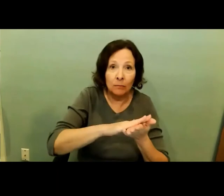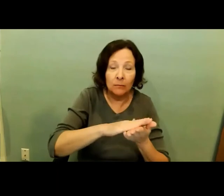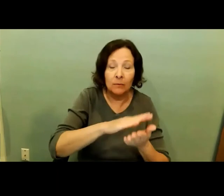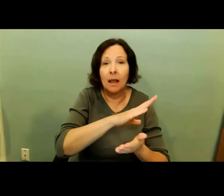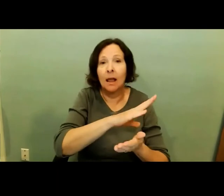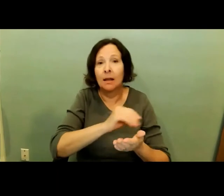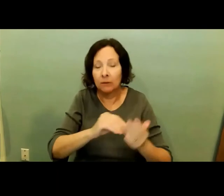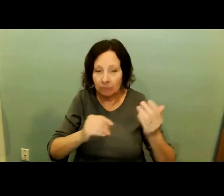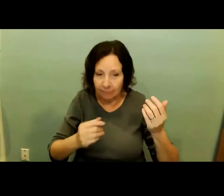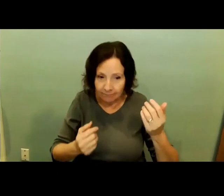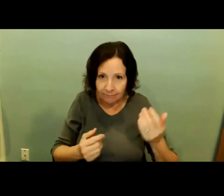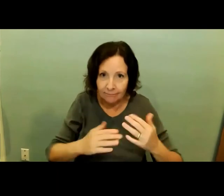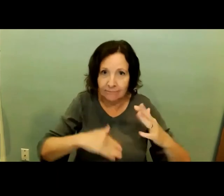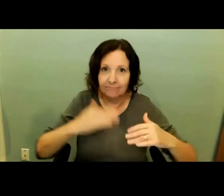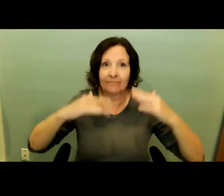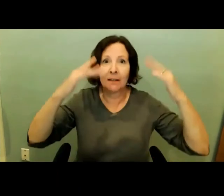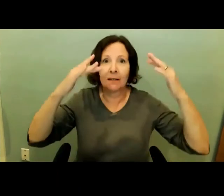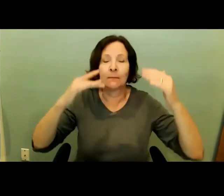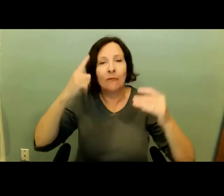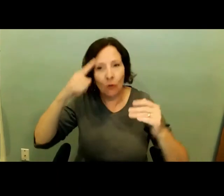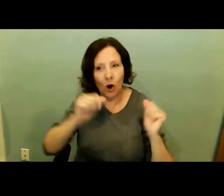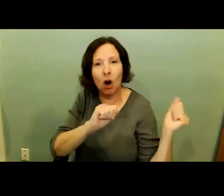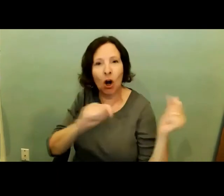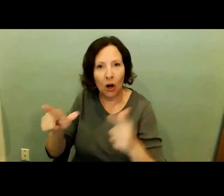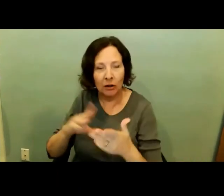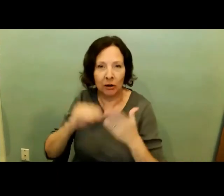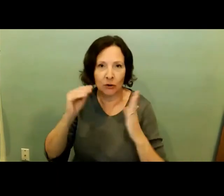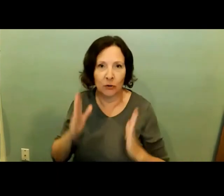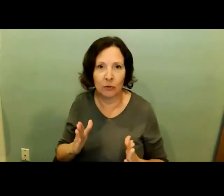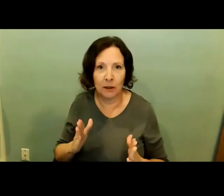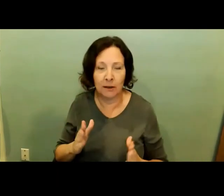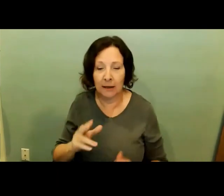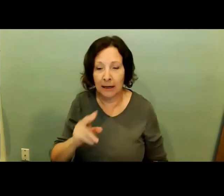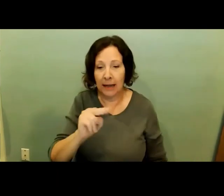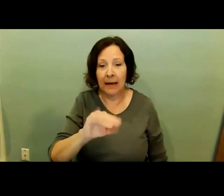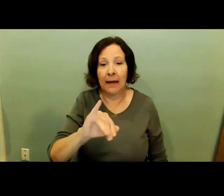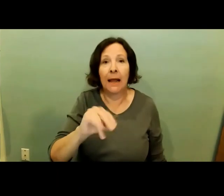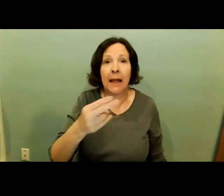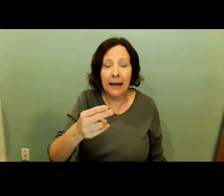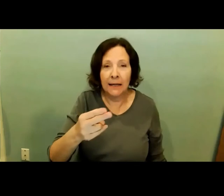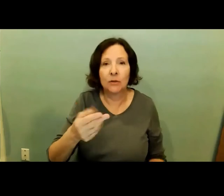We are now looking at ways to address systemic racism in their funding. And